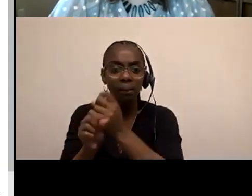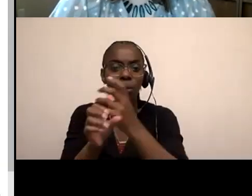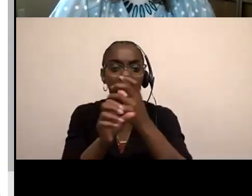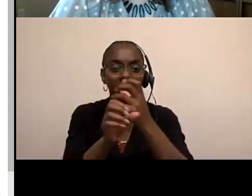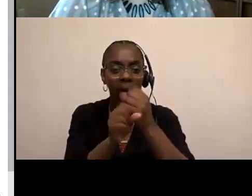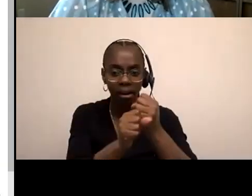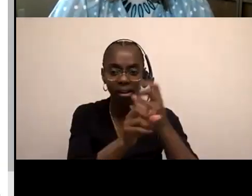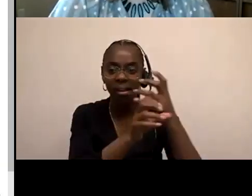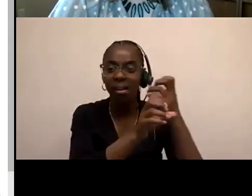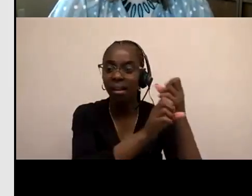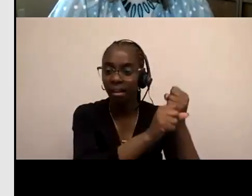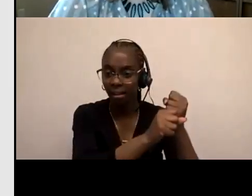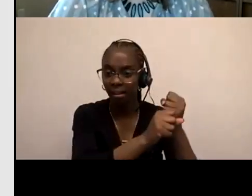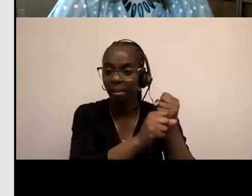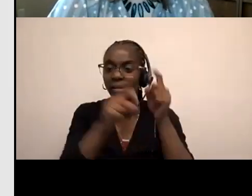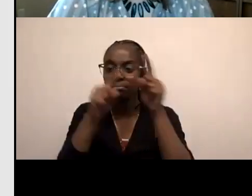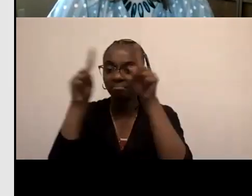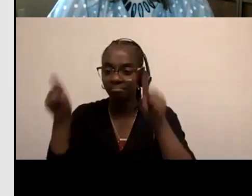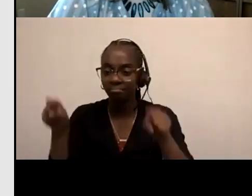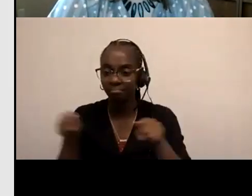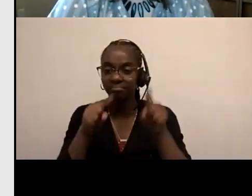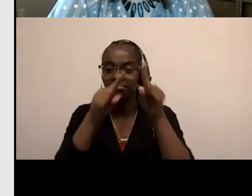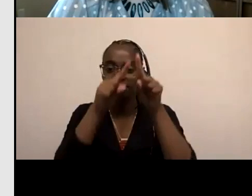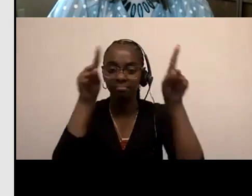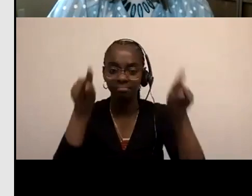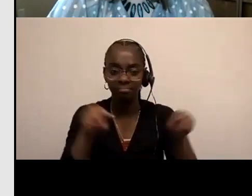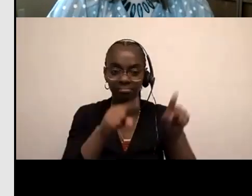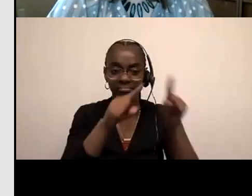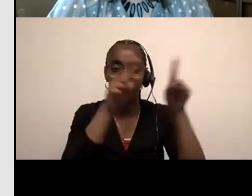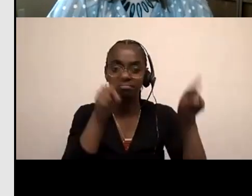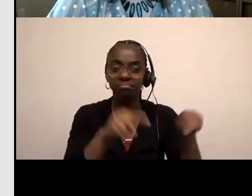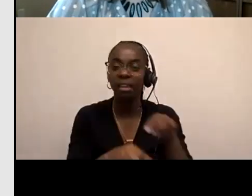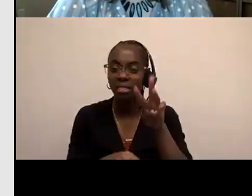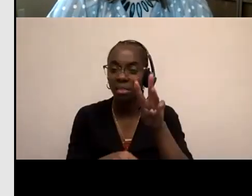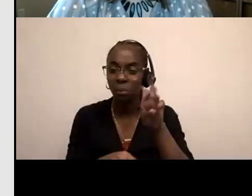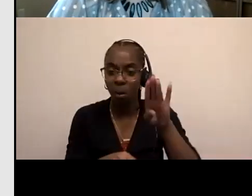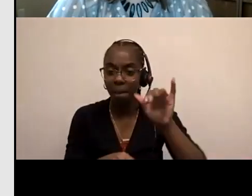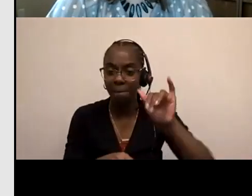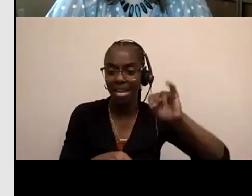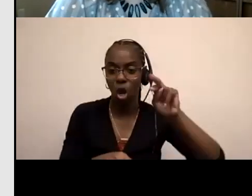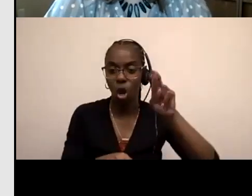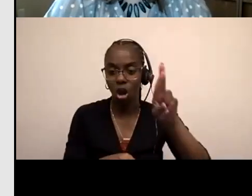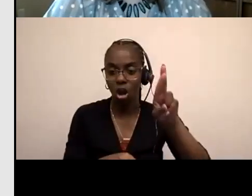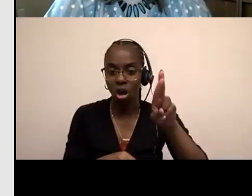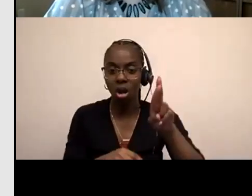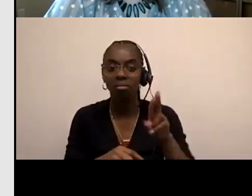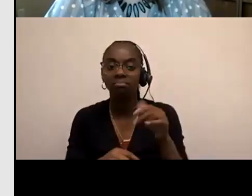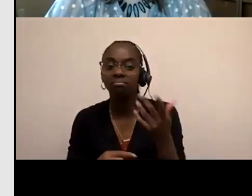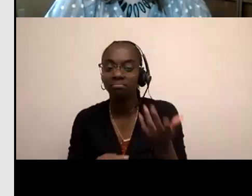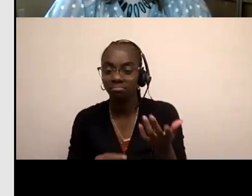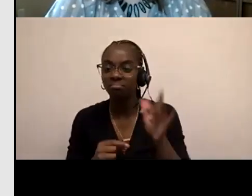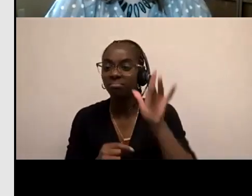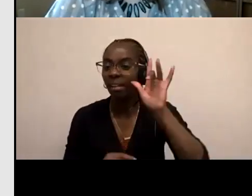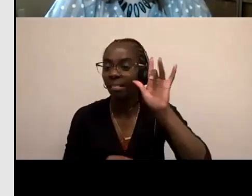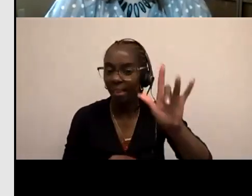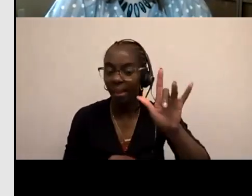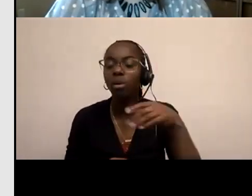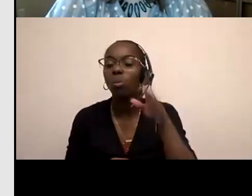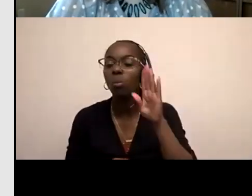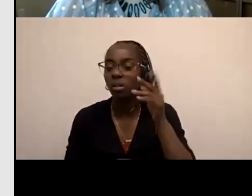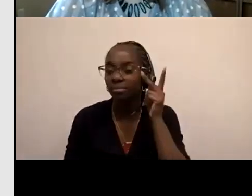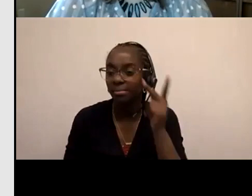EXAMPLE, IF YOU CLICK ON THE TECHNOLOGY AND SAFETY TIPS YOU'RE GOING TO SEE A PACKET OF